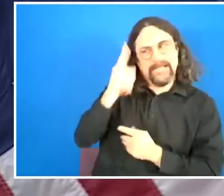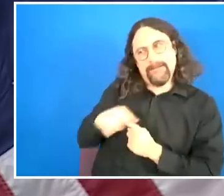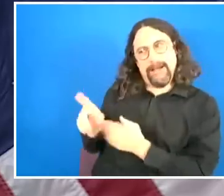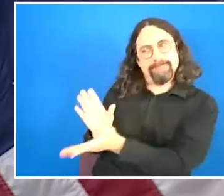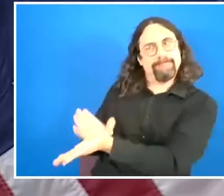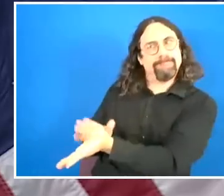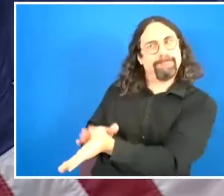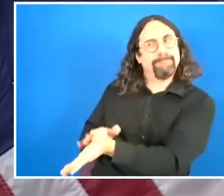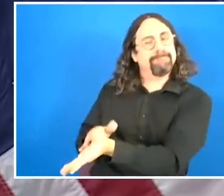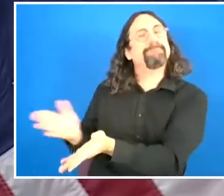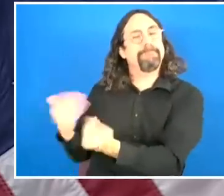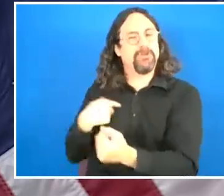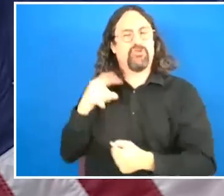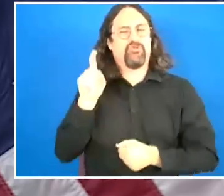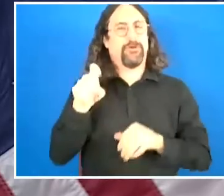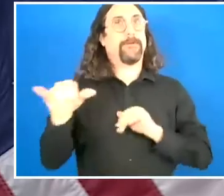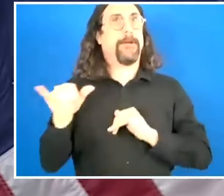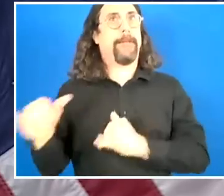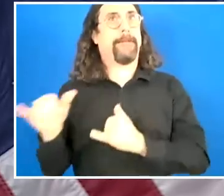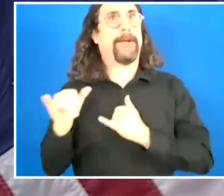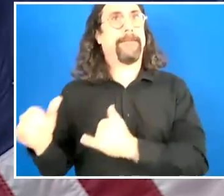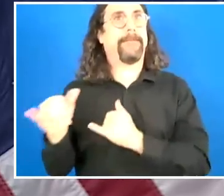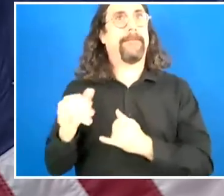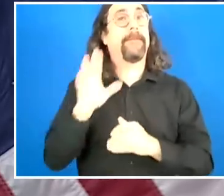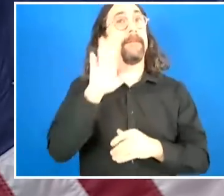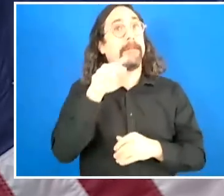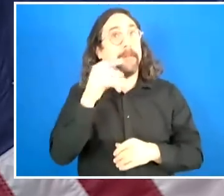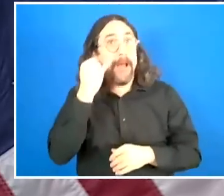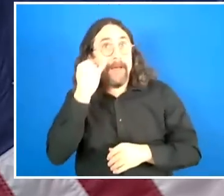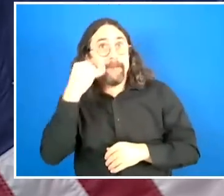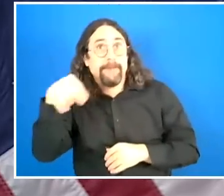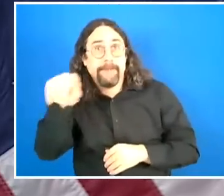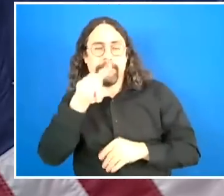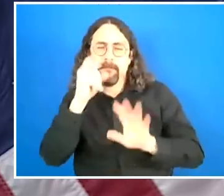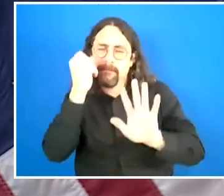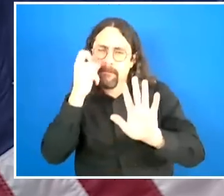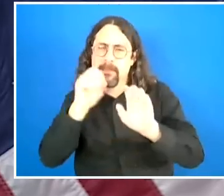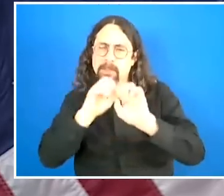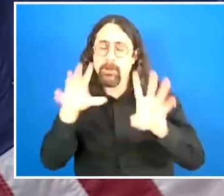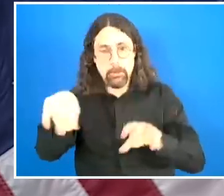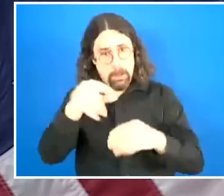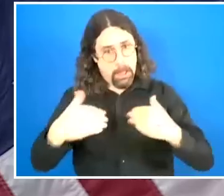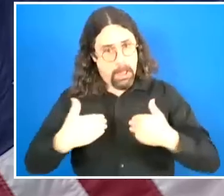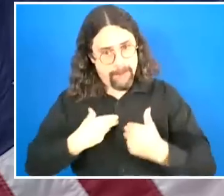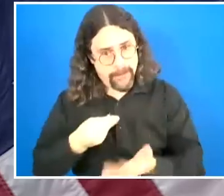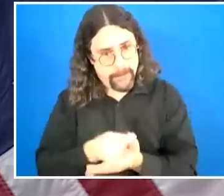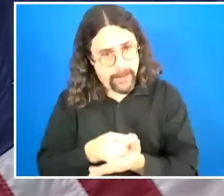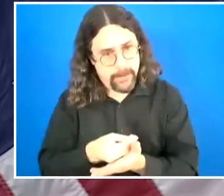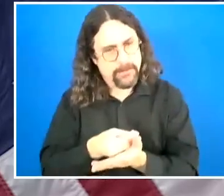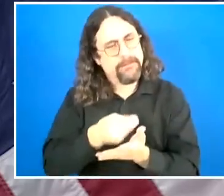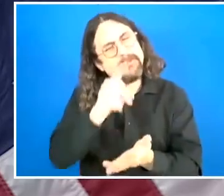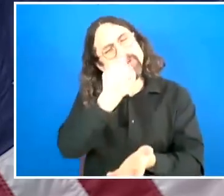TO PAY THE RENT YOUSH OULD BE ALLOWED TO FOREGO IT AND PAY IT BACK LATER ON. THERESH OLDU BE A PAYMENT PLAN